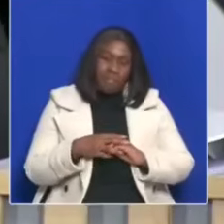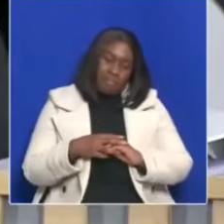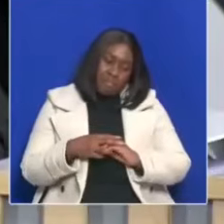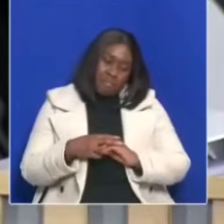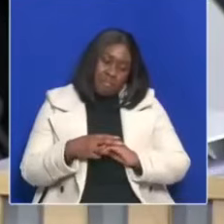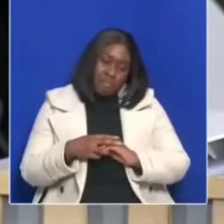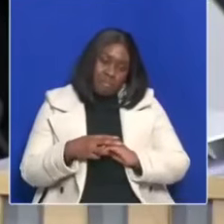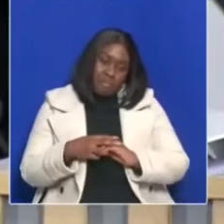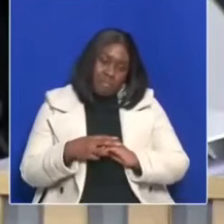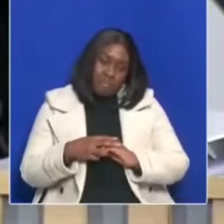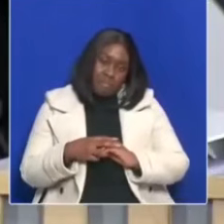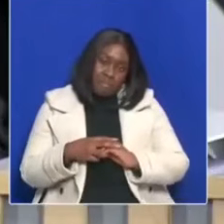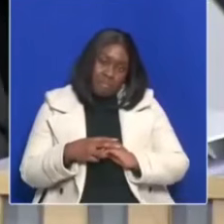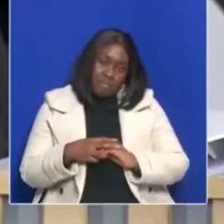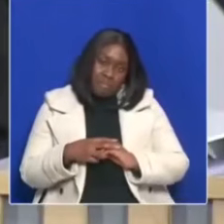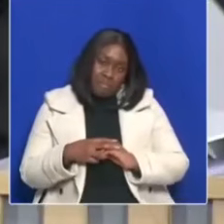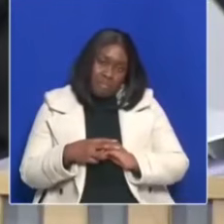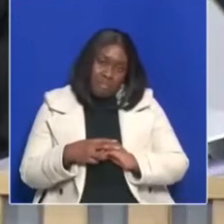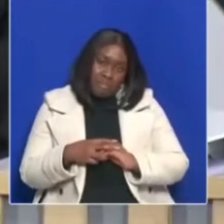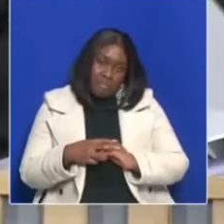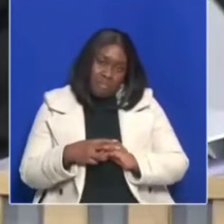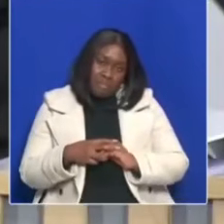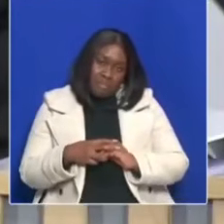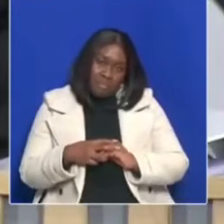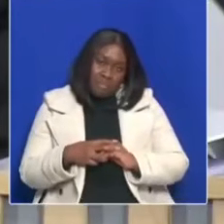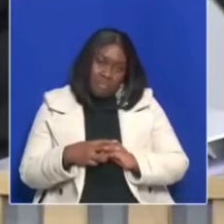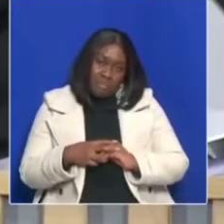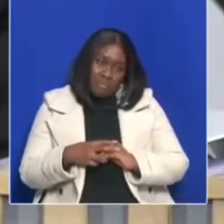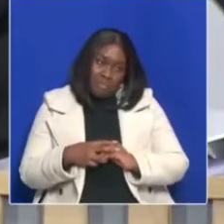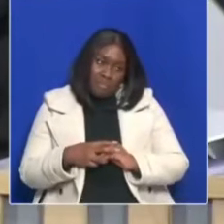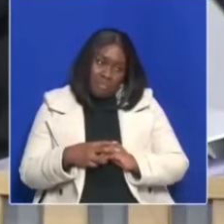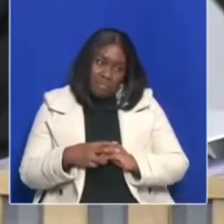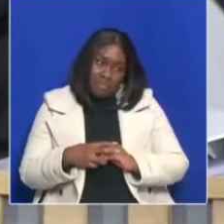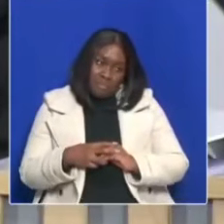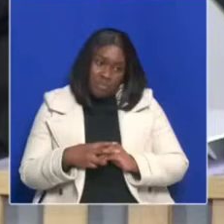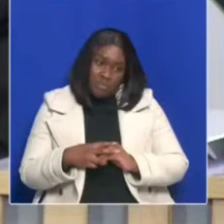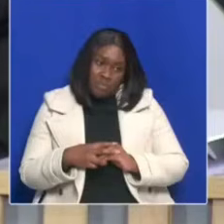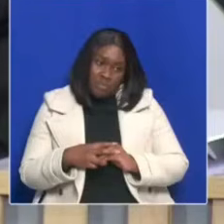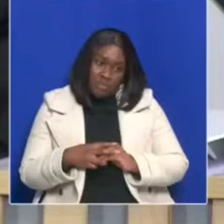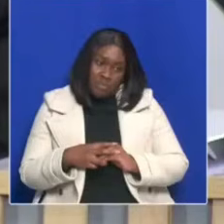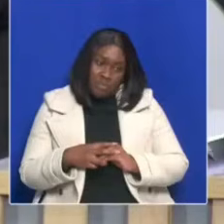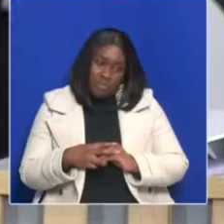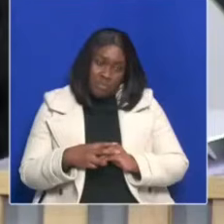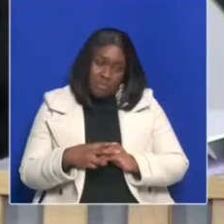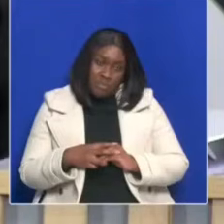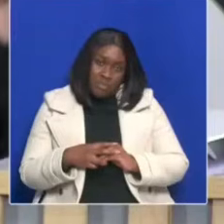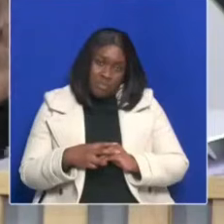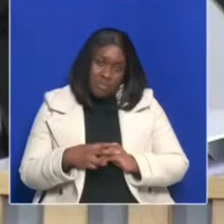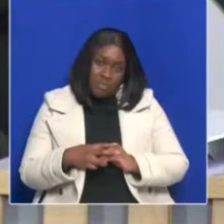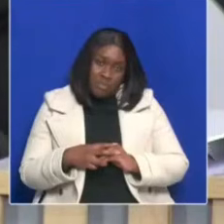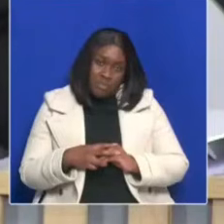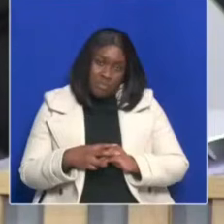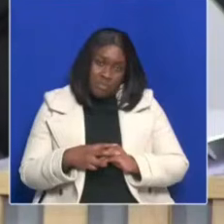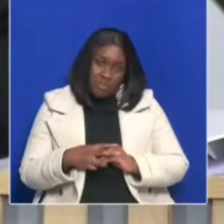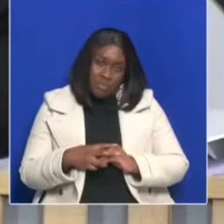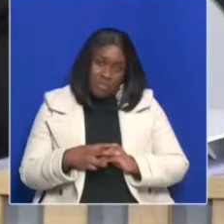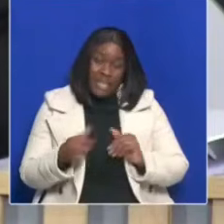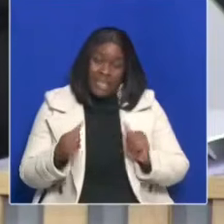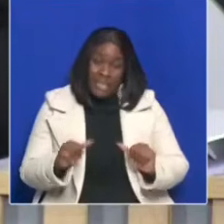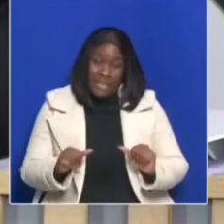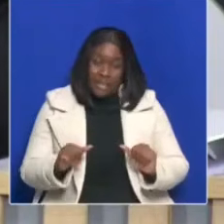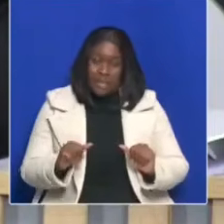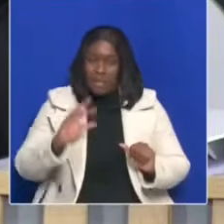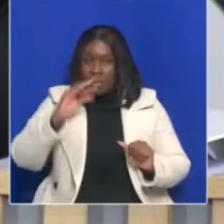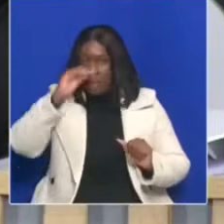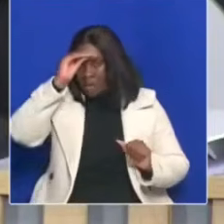you then you get a shooting where where police go looking uh for alleged cash in transit uh suspects